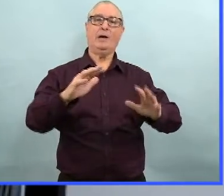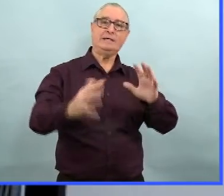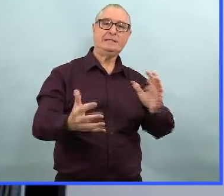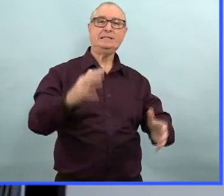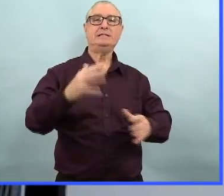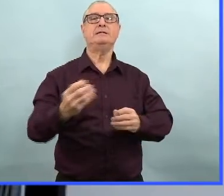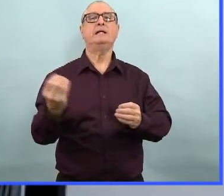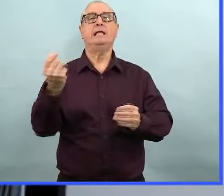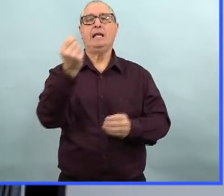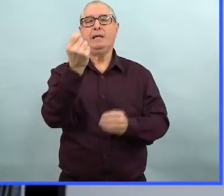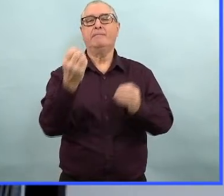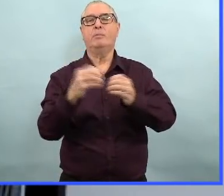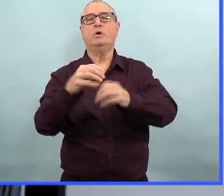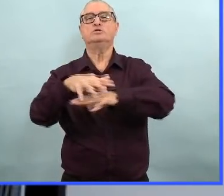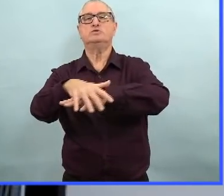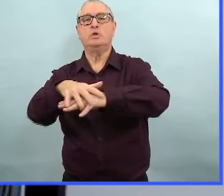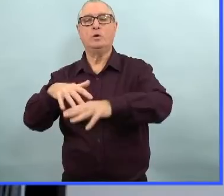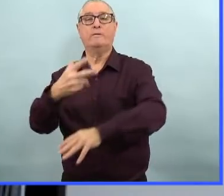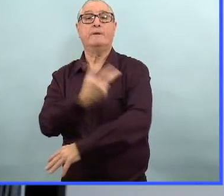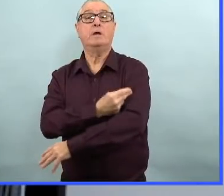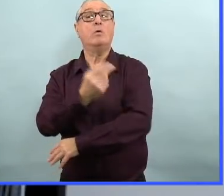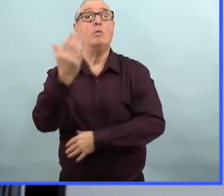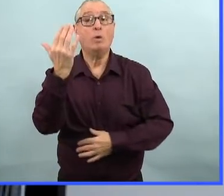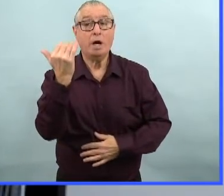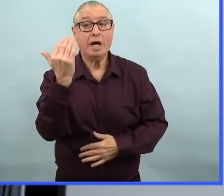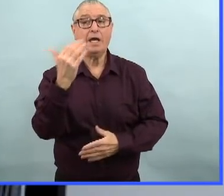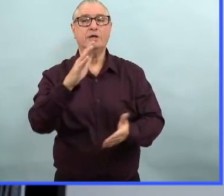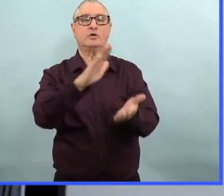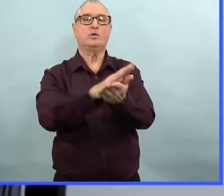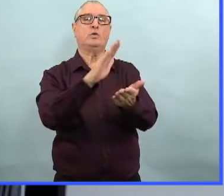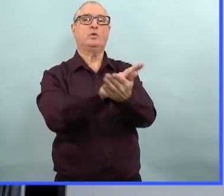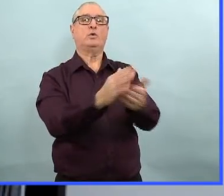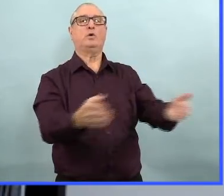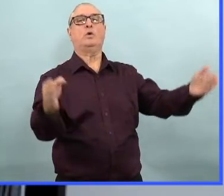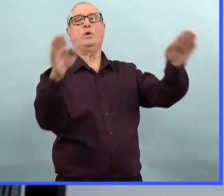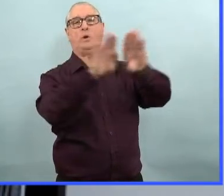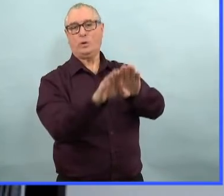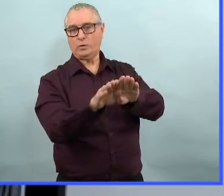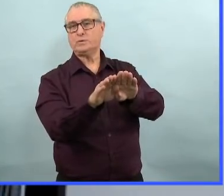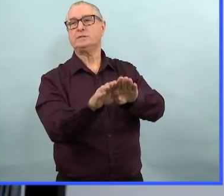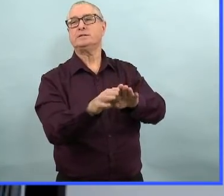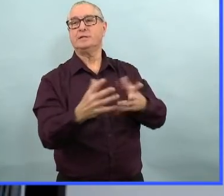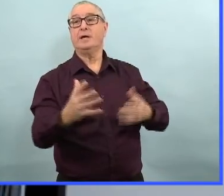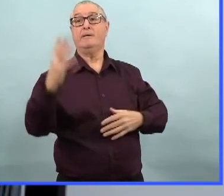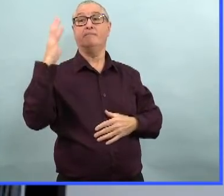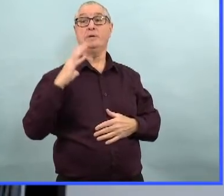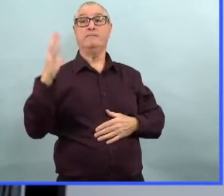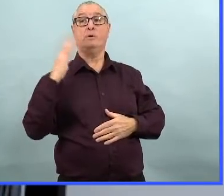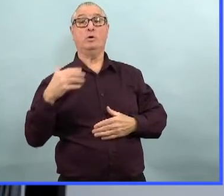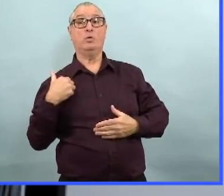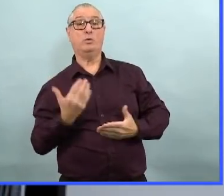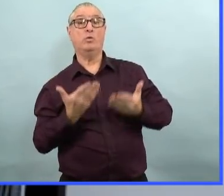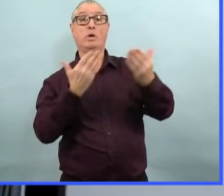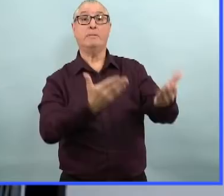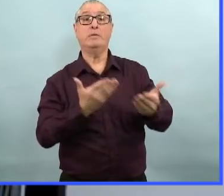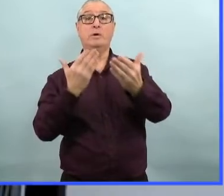to offer our school vaccine clinics like we normally would do so we do expect that once